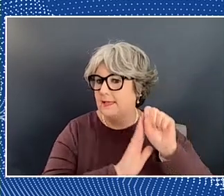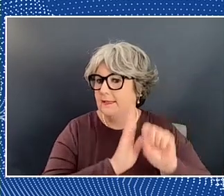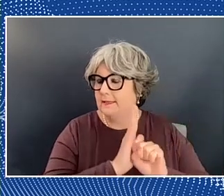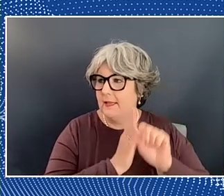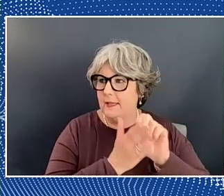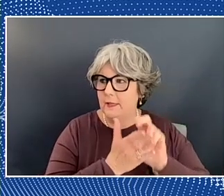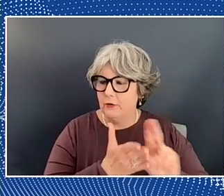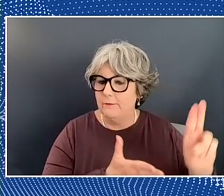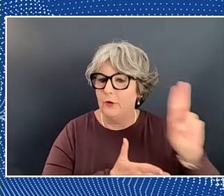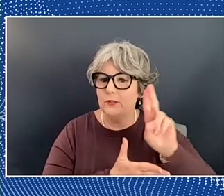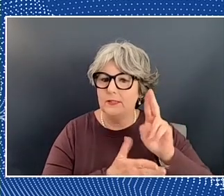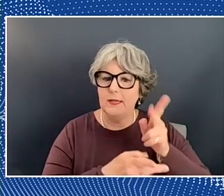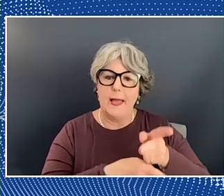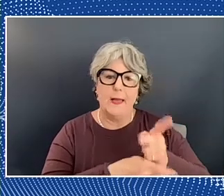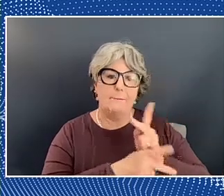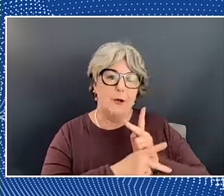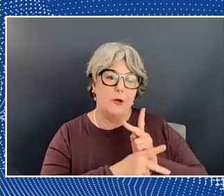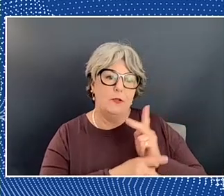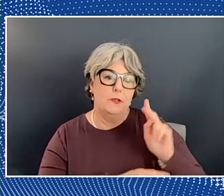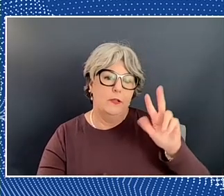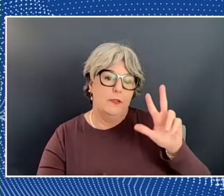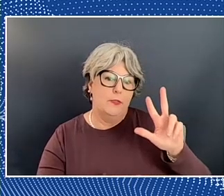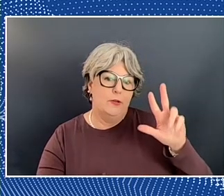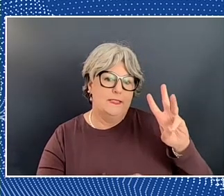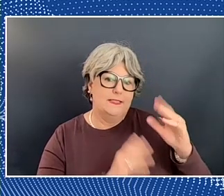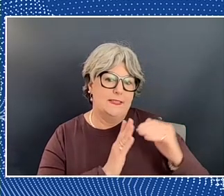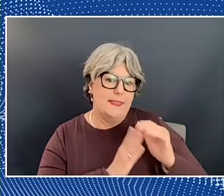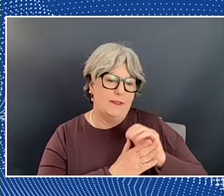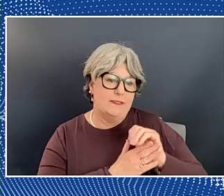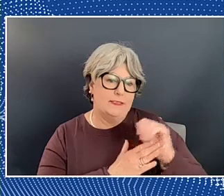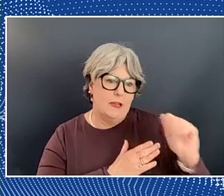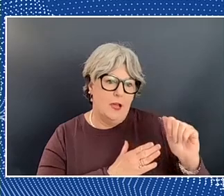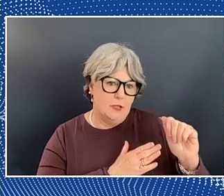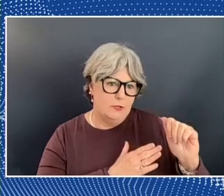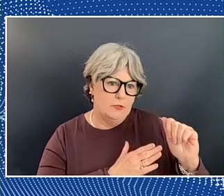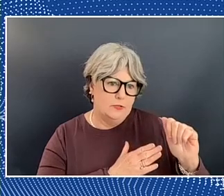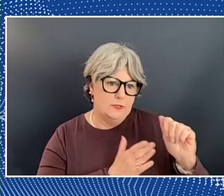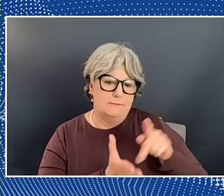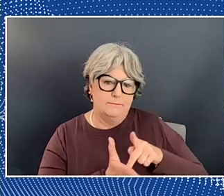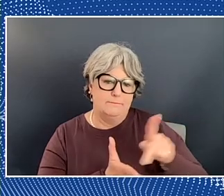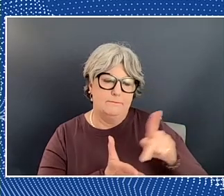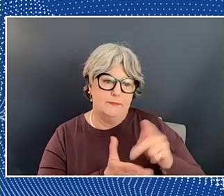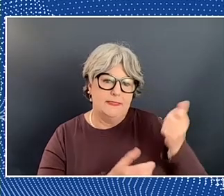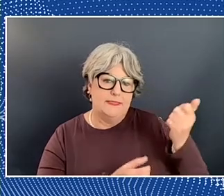I borrowed a total of $36,000 and have been in repayment since 1999.